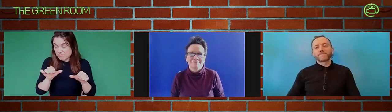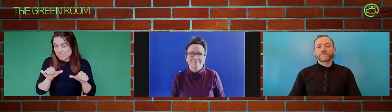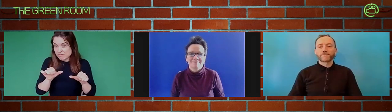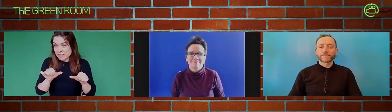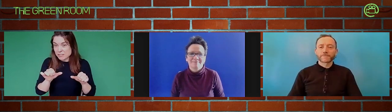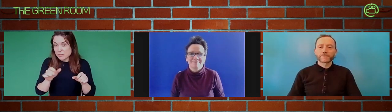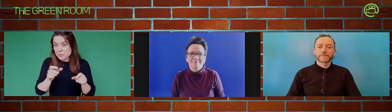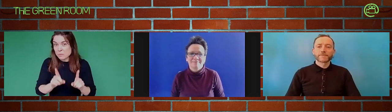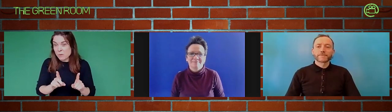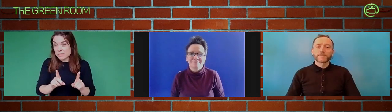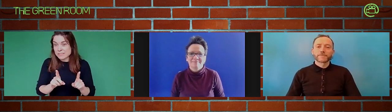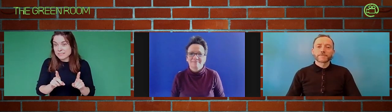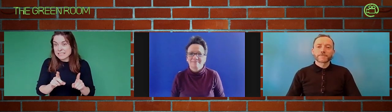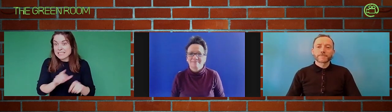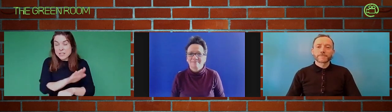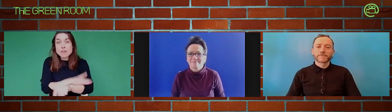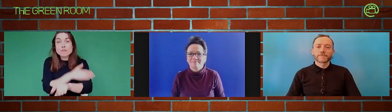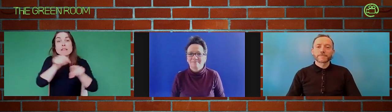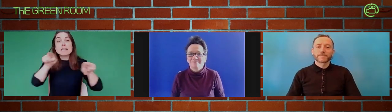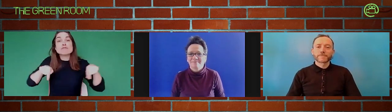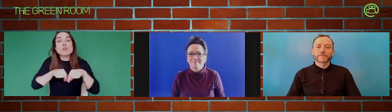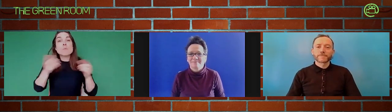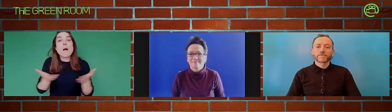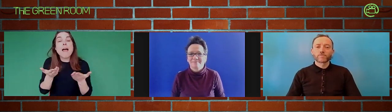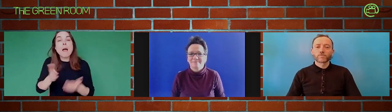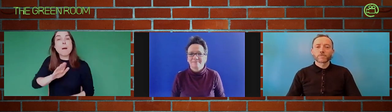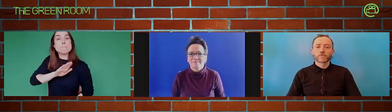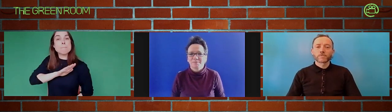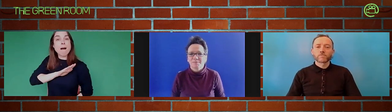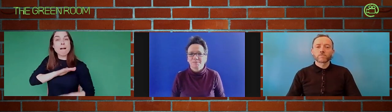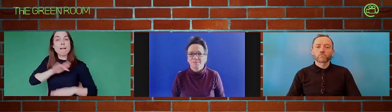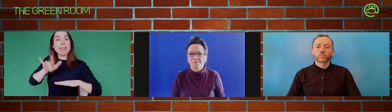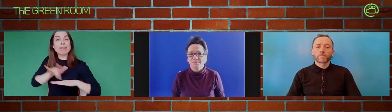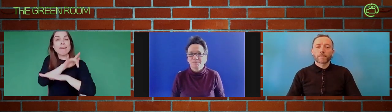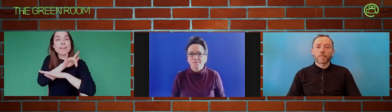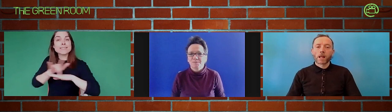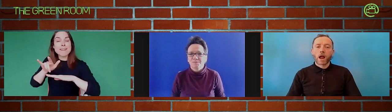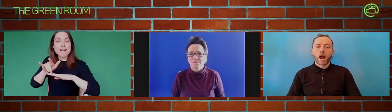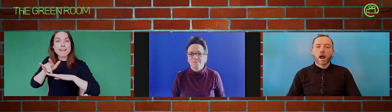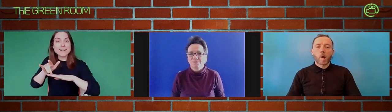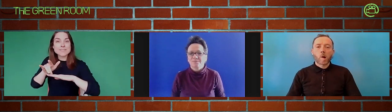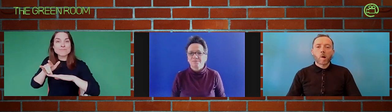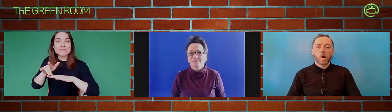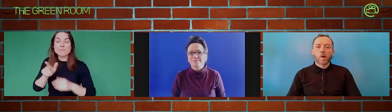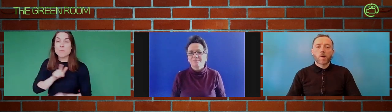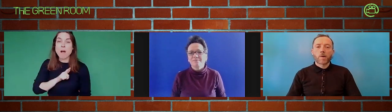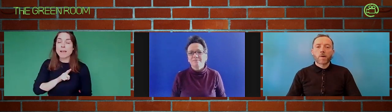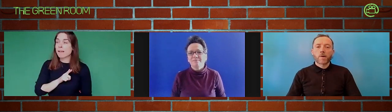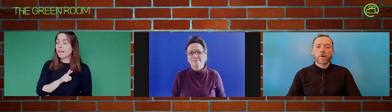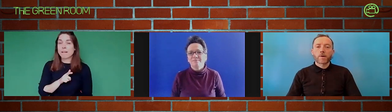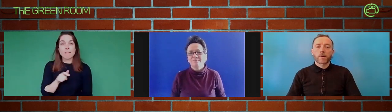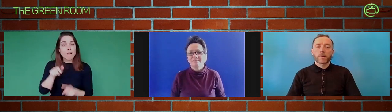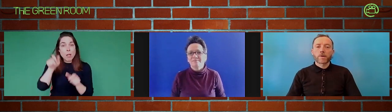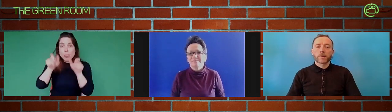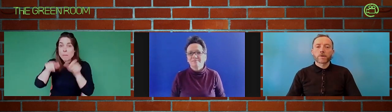it's the Green Room at Park Theatre. Just because of the people I've met there. It's just a little Green Room,